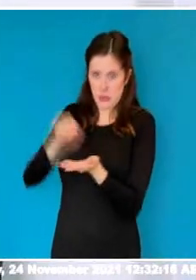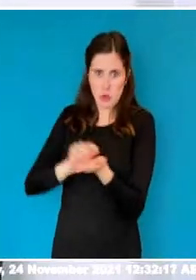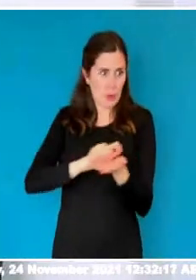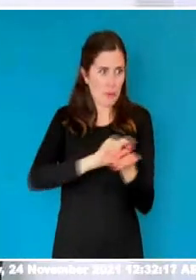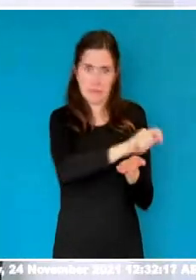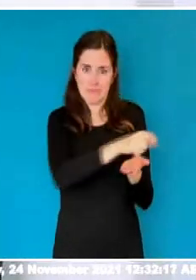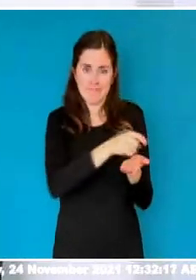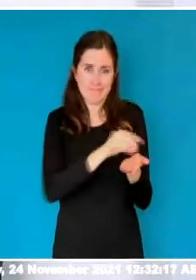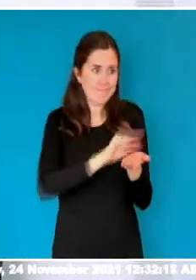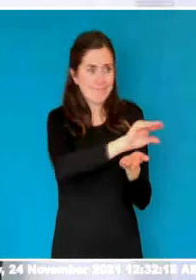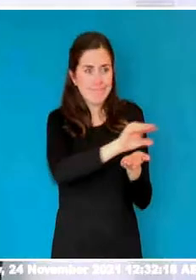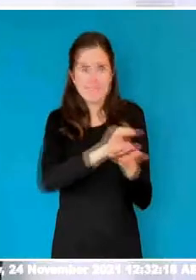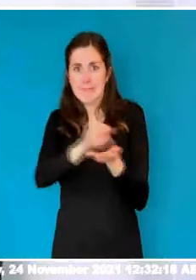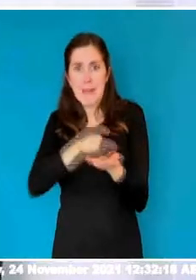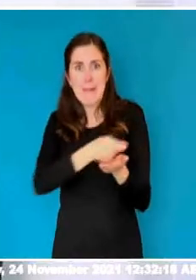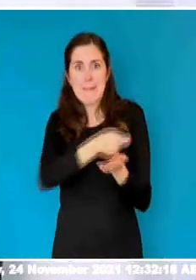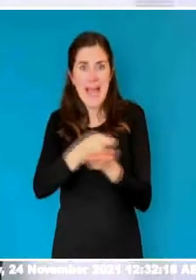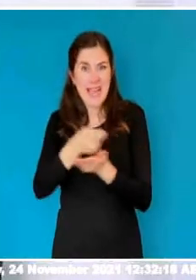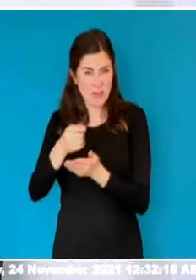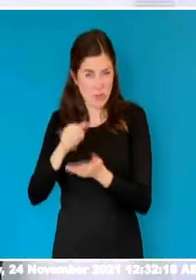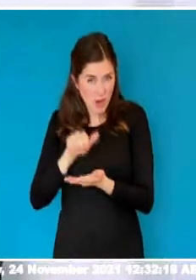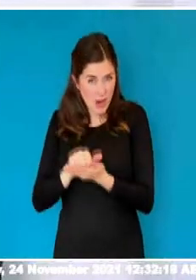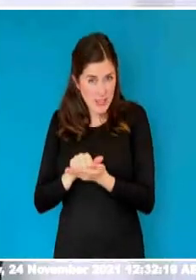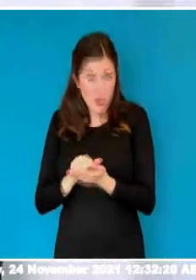that it is funded by one part of your agency?